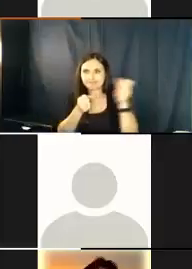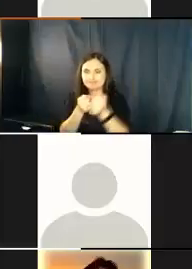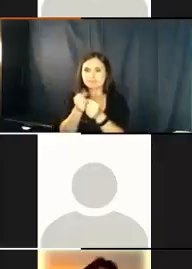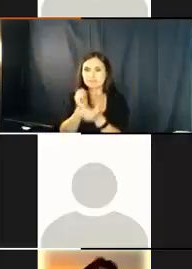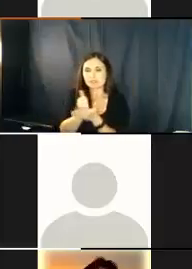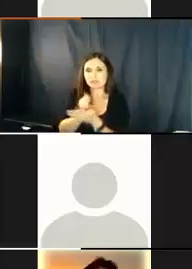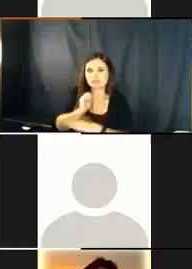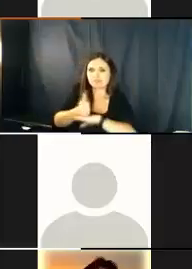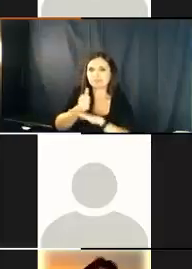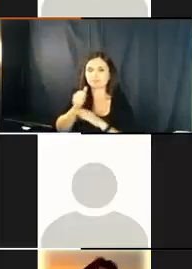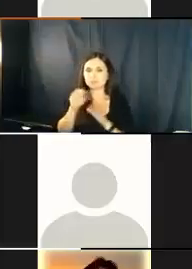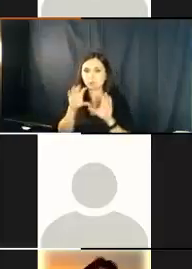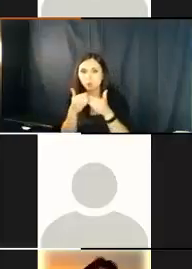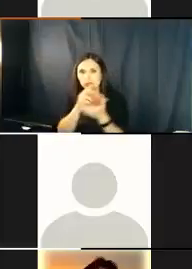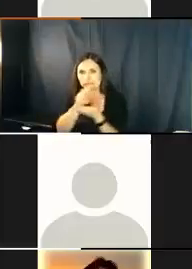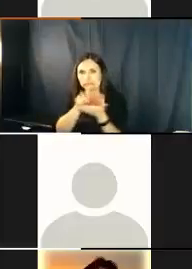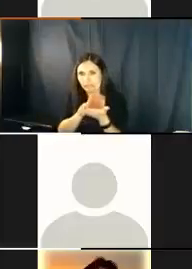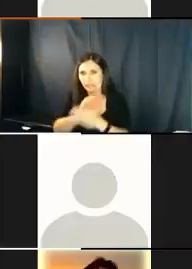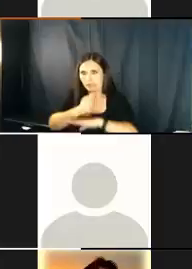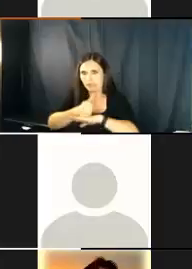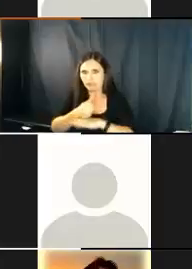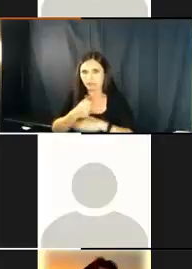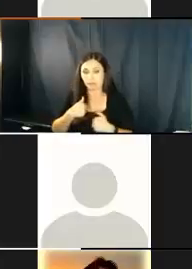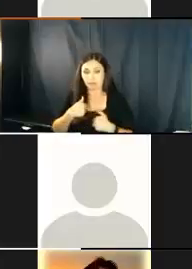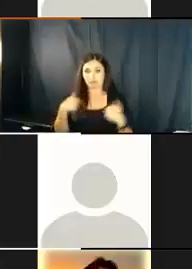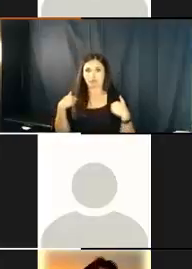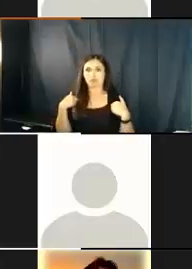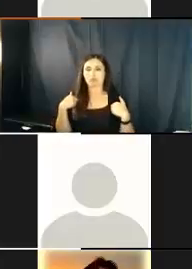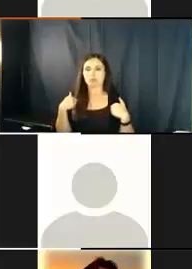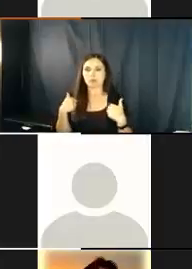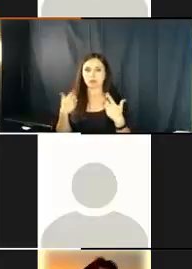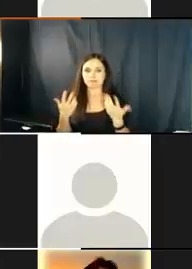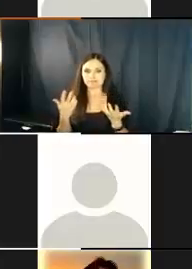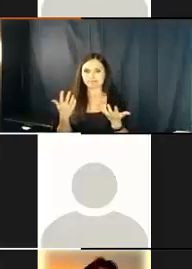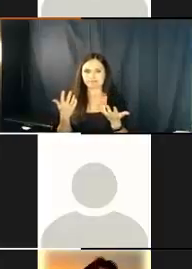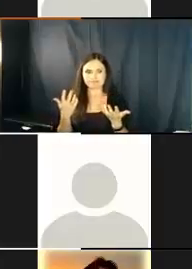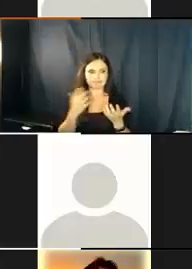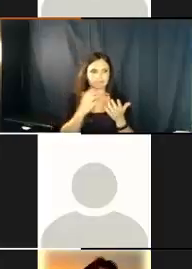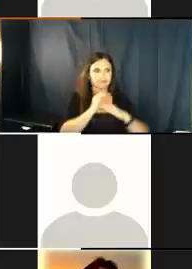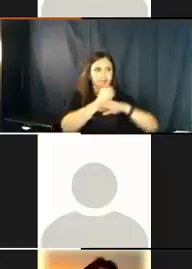But there's no way that we could build and facilitate the number of courses without a